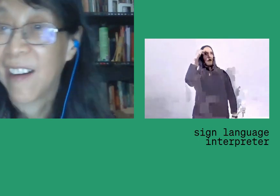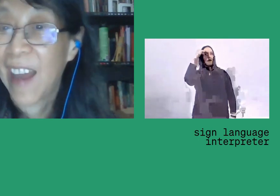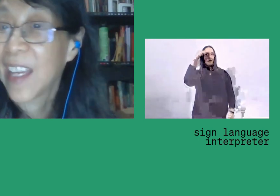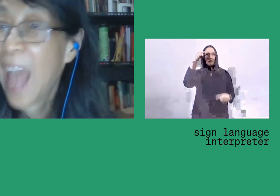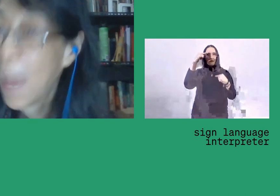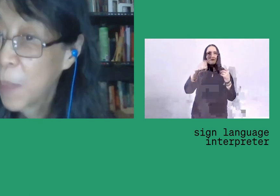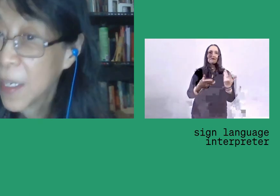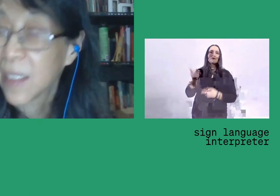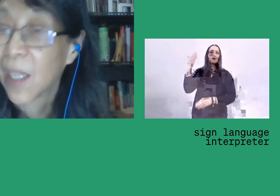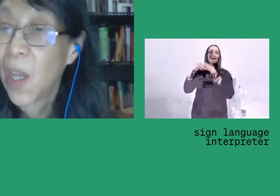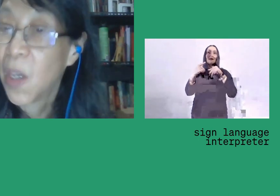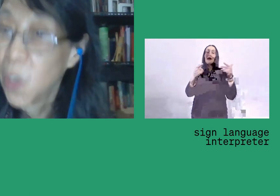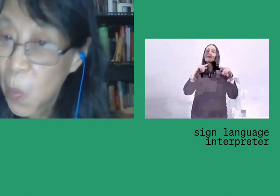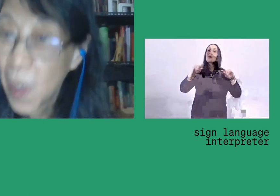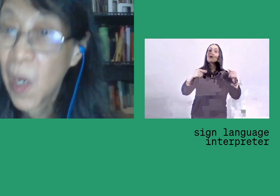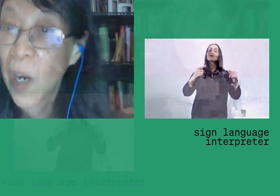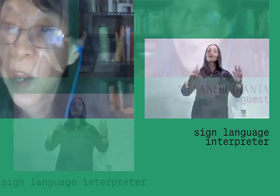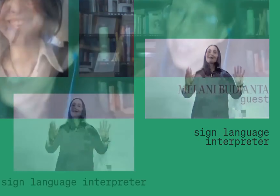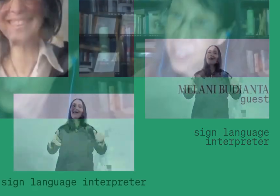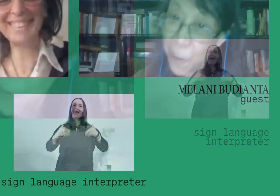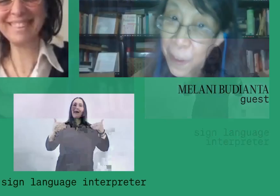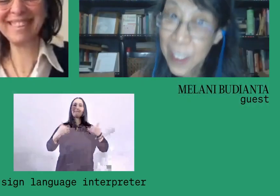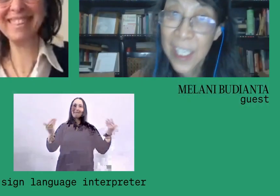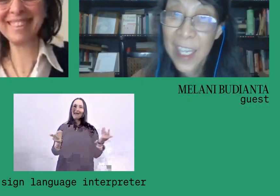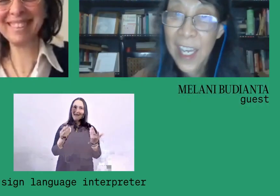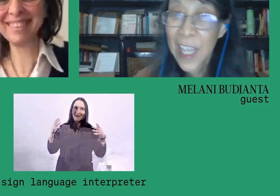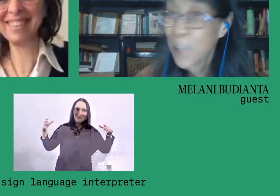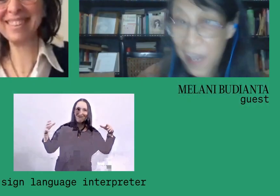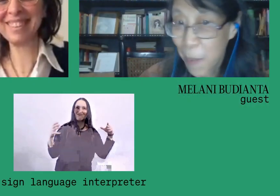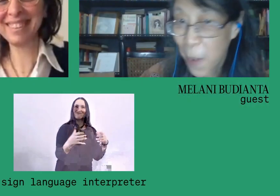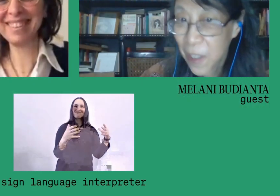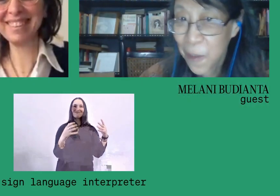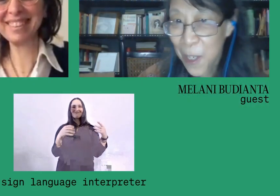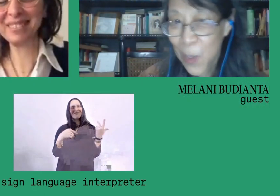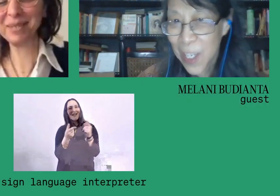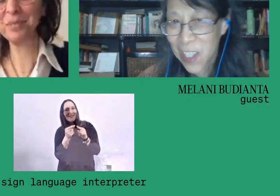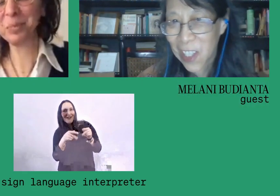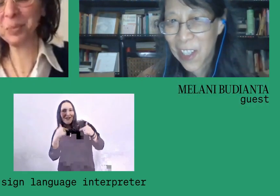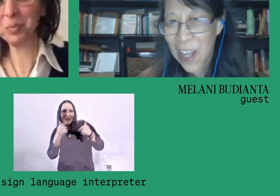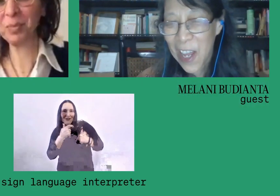I think happiness, humour, festivity is very important for Indonesians.